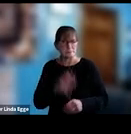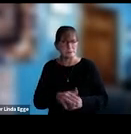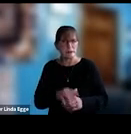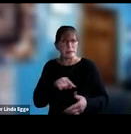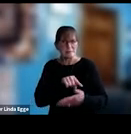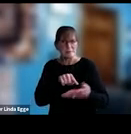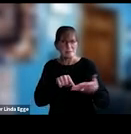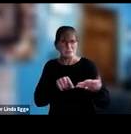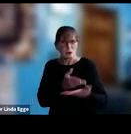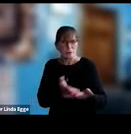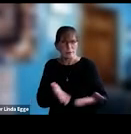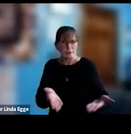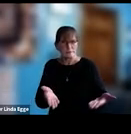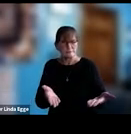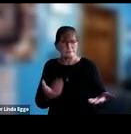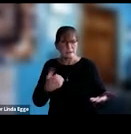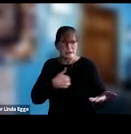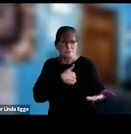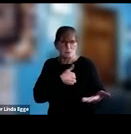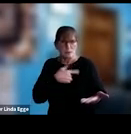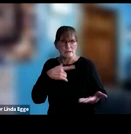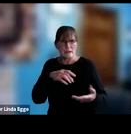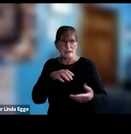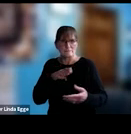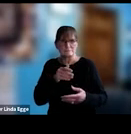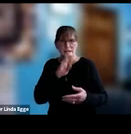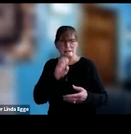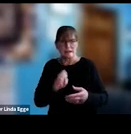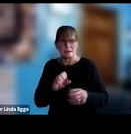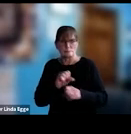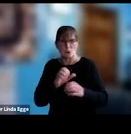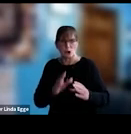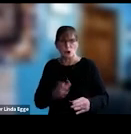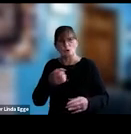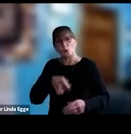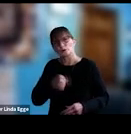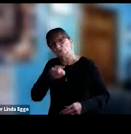that we, as the caseworker or the SOAR worker, must bring about for them.